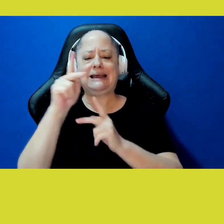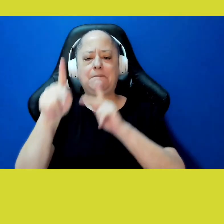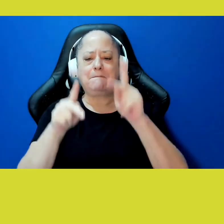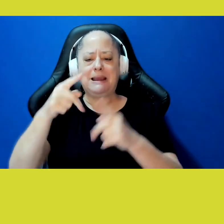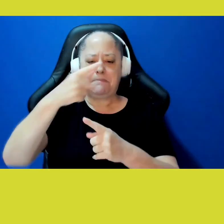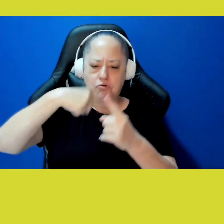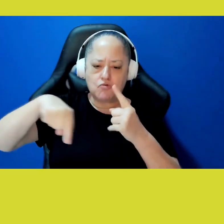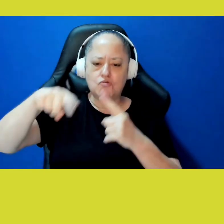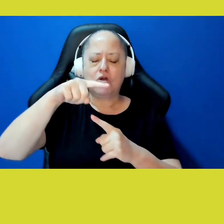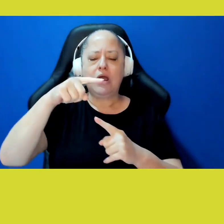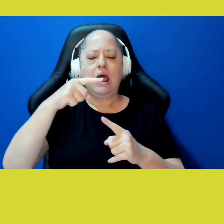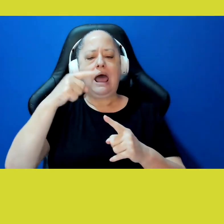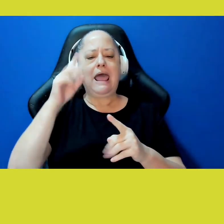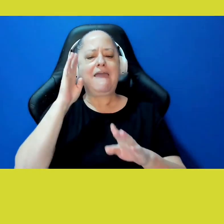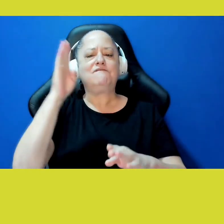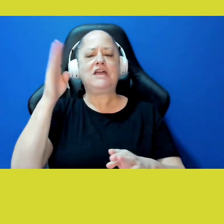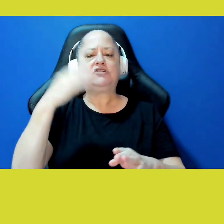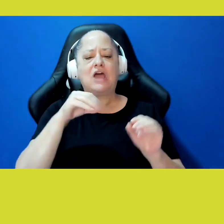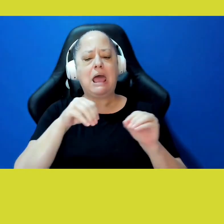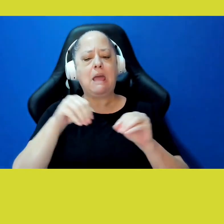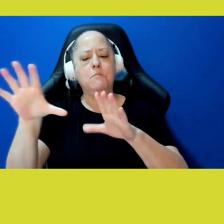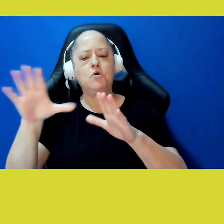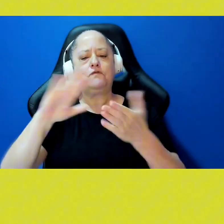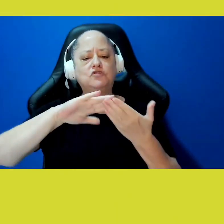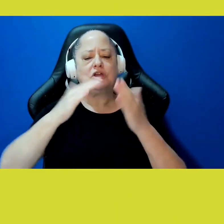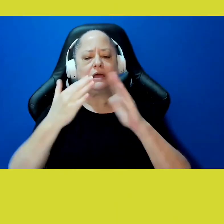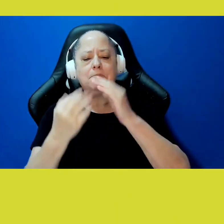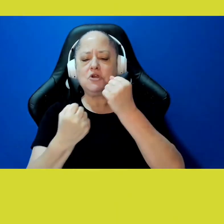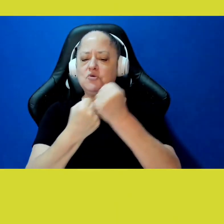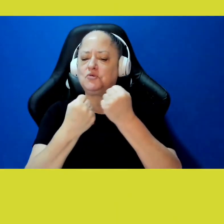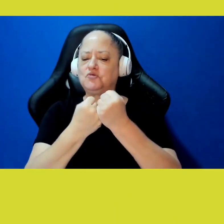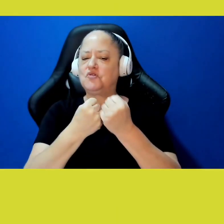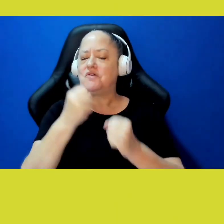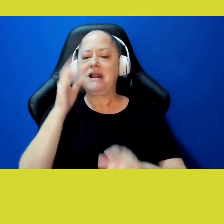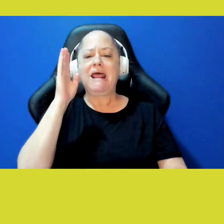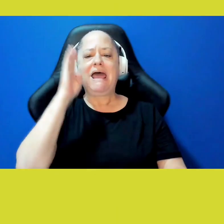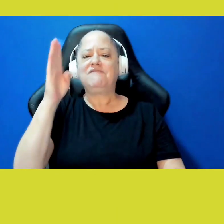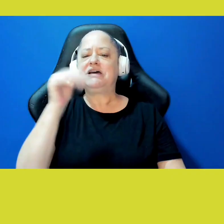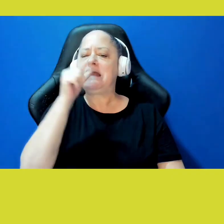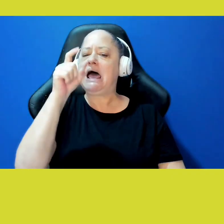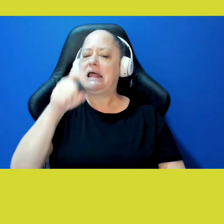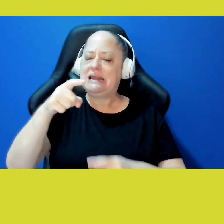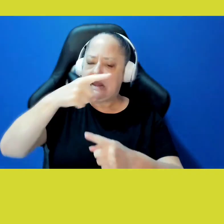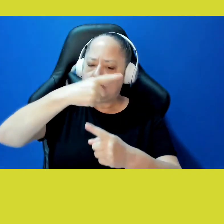support and then eventually I didn't need the wrap-around services, and I didn't even need the community